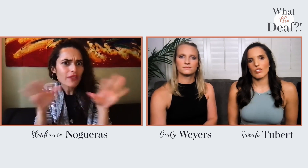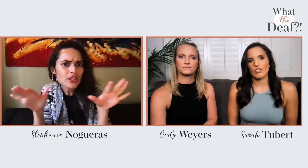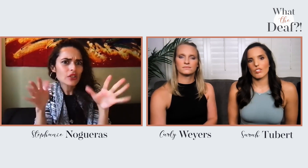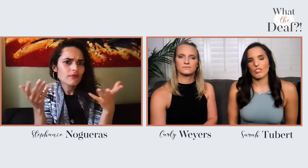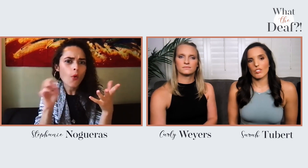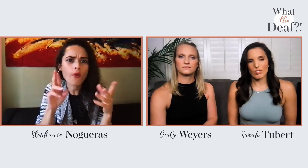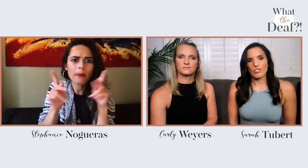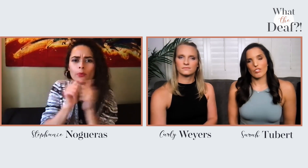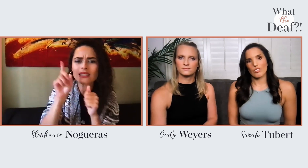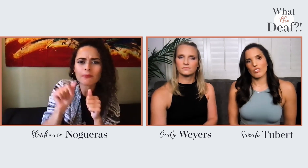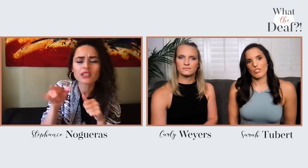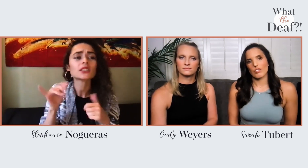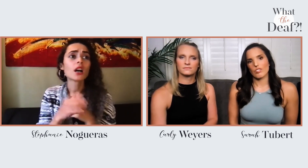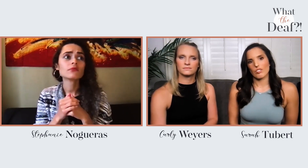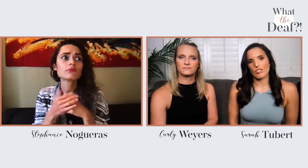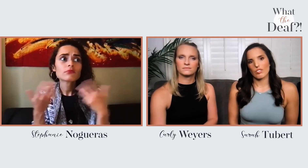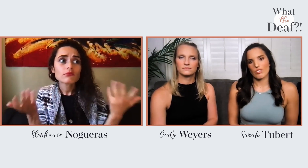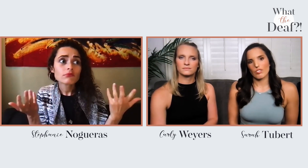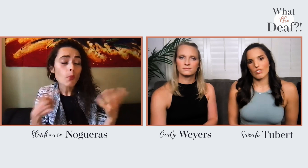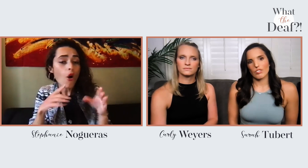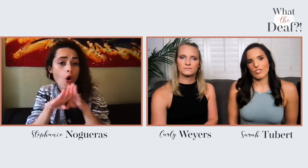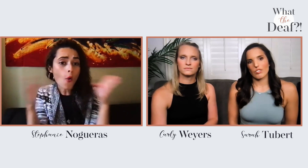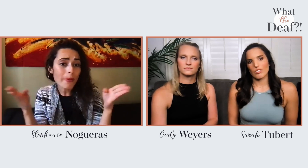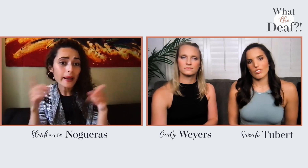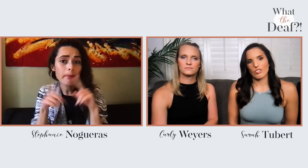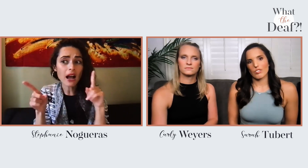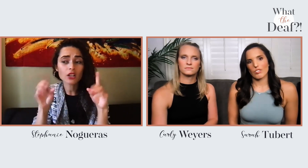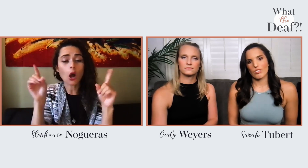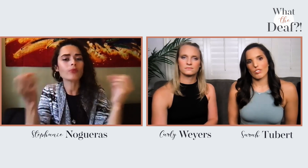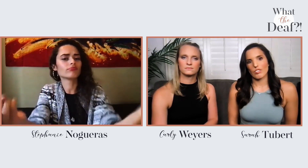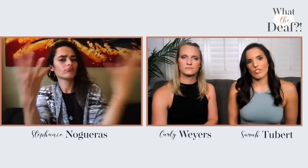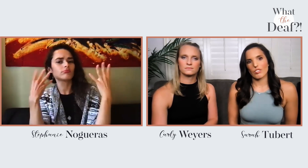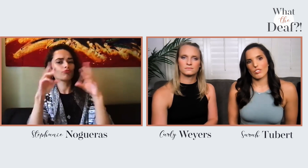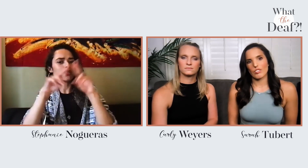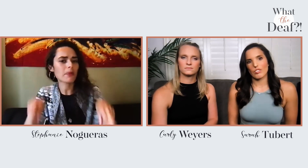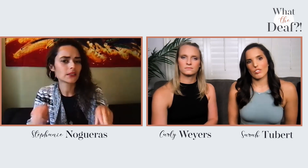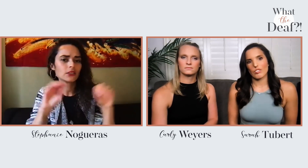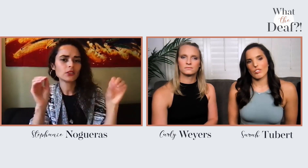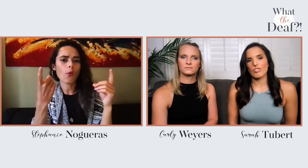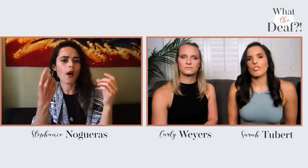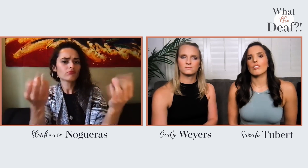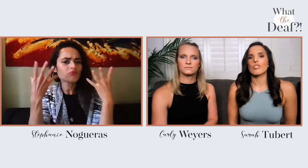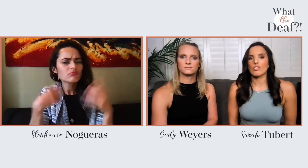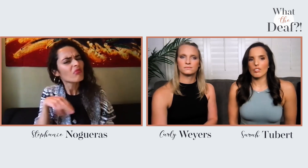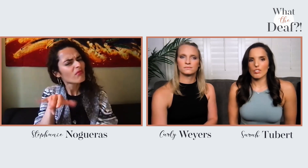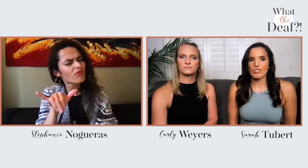Ask them bluntly, "Hey, are there people with disabilities that are working here, People of Color?" And they'll typically say that, you know,